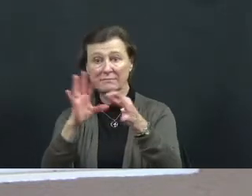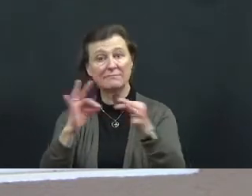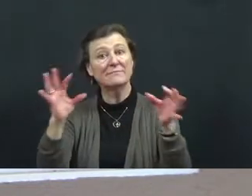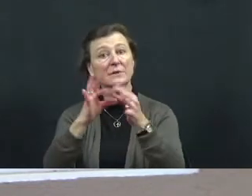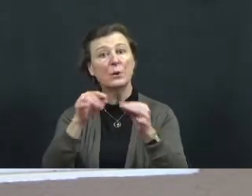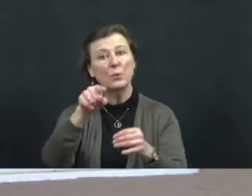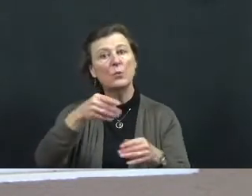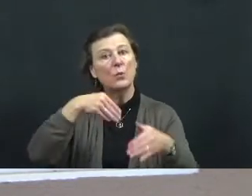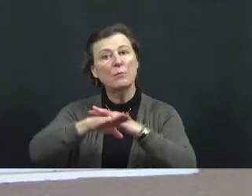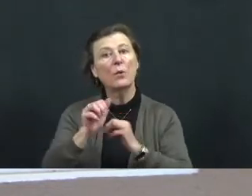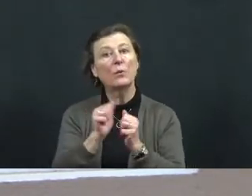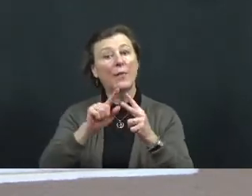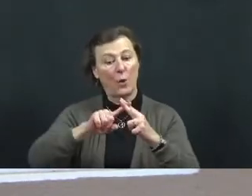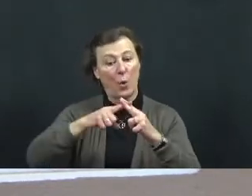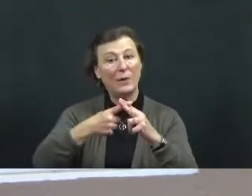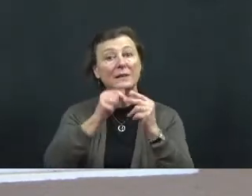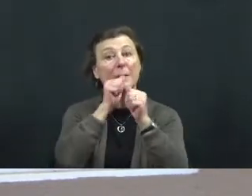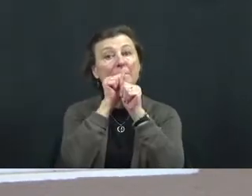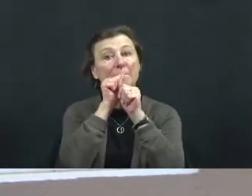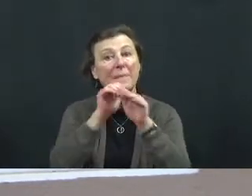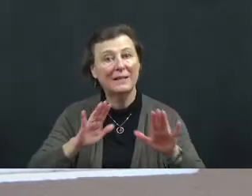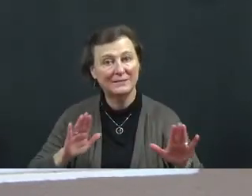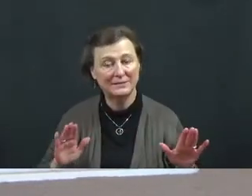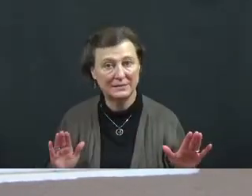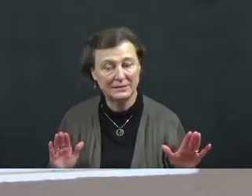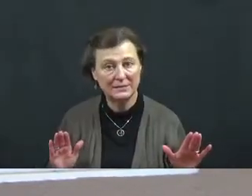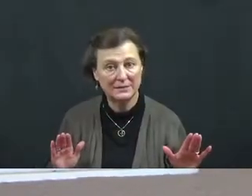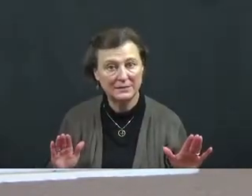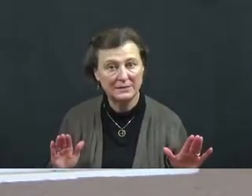You were born with original blessing.